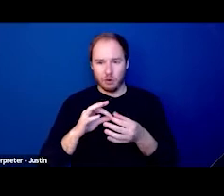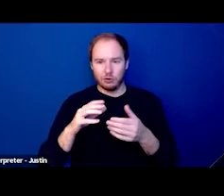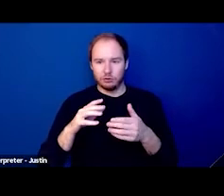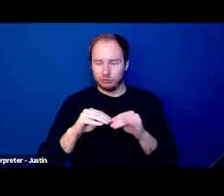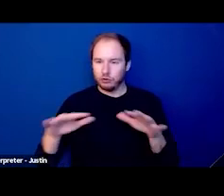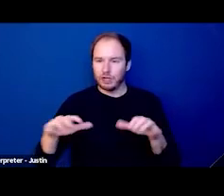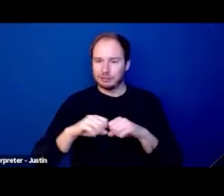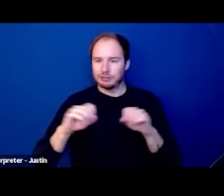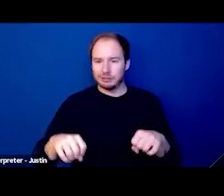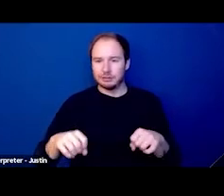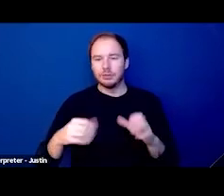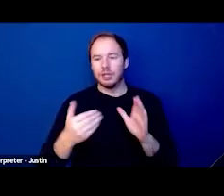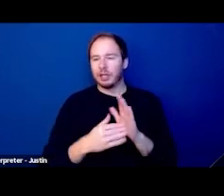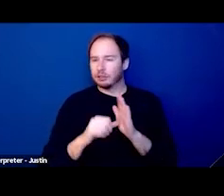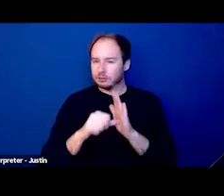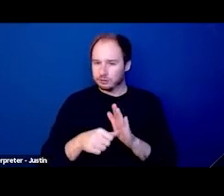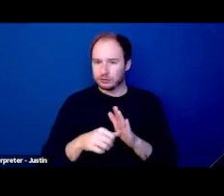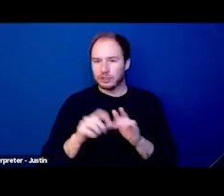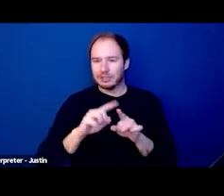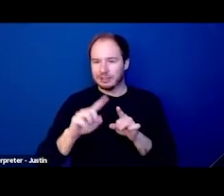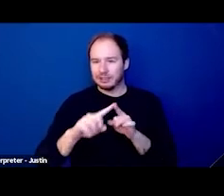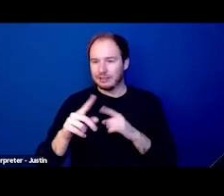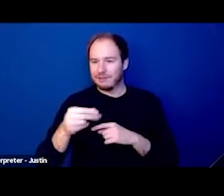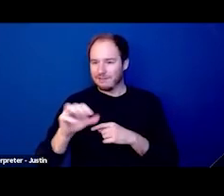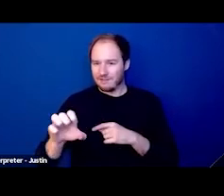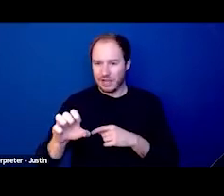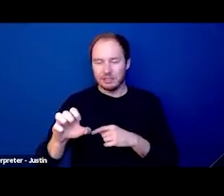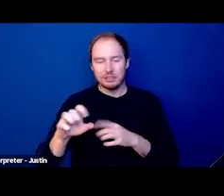So again, sticking with the kind of those phases we went through, starting with system entry,